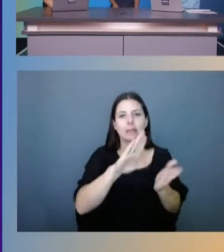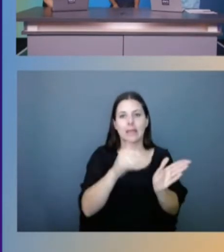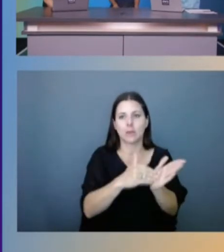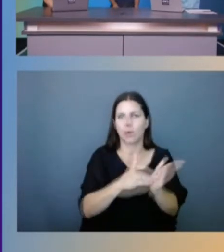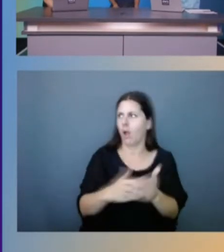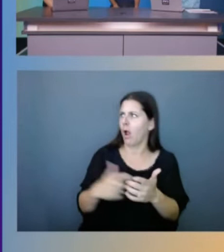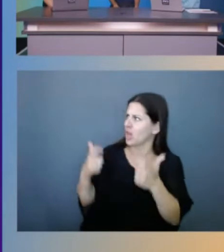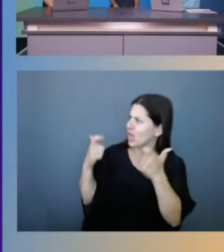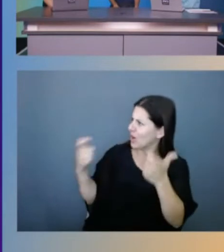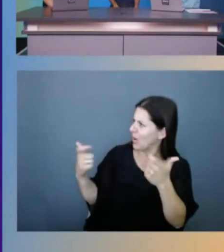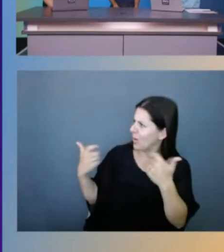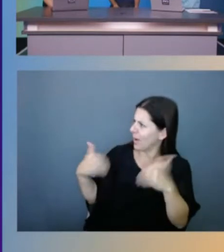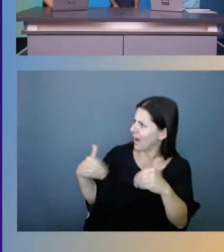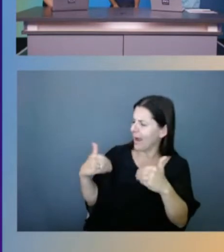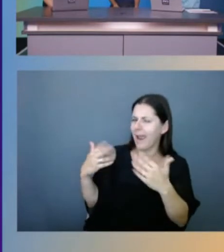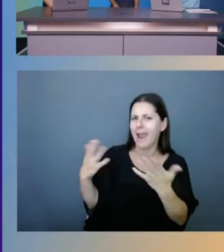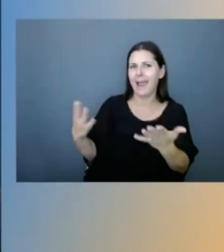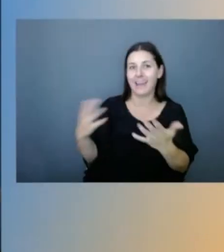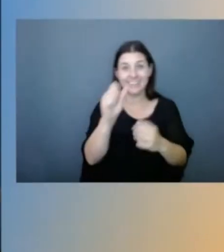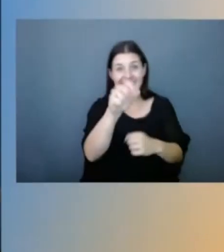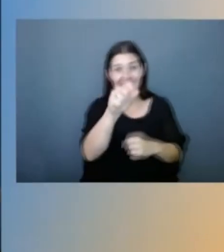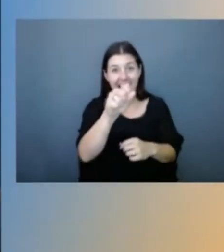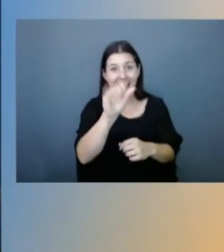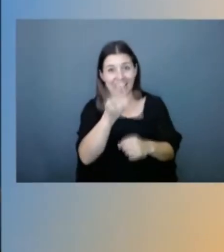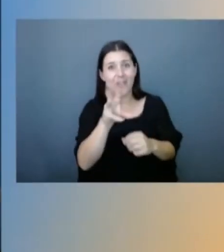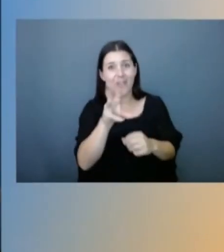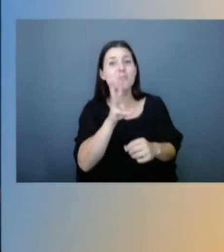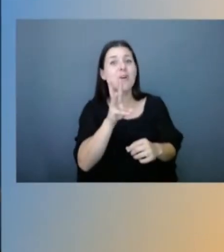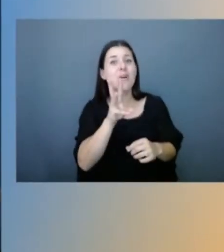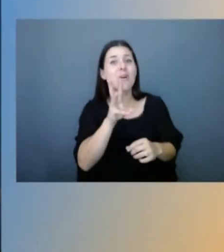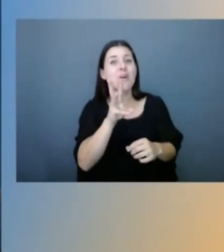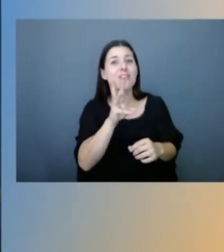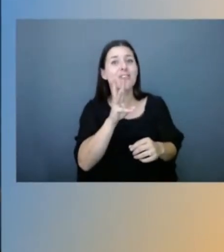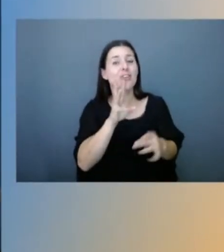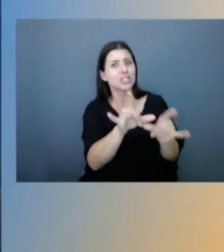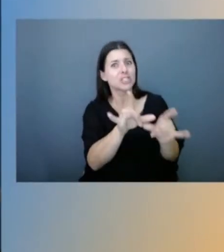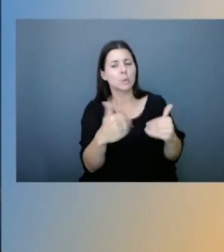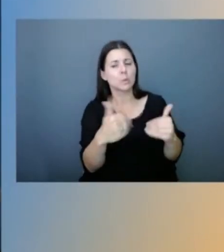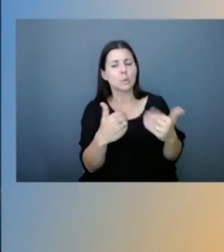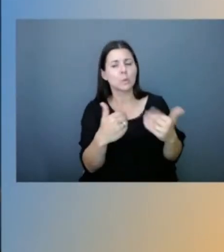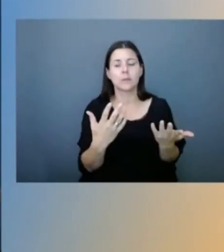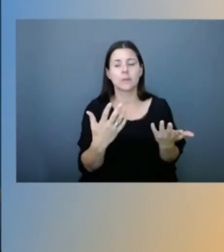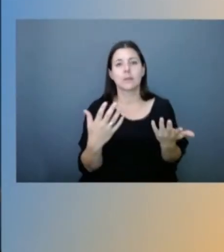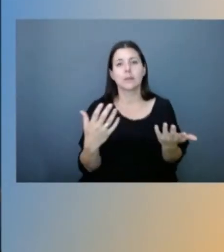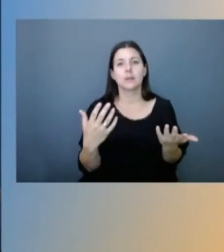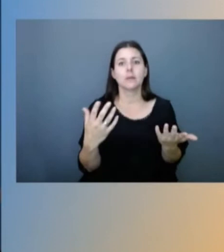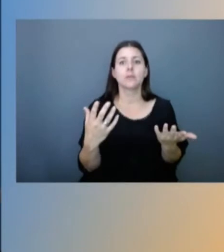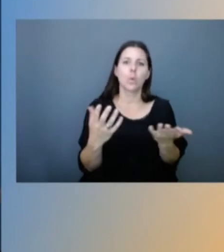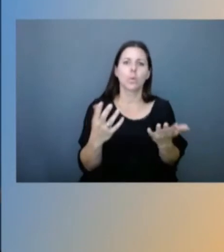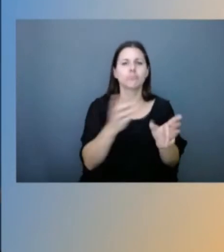That's the efficiency in the water space we are getting. There are multiple examples here.